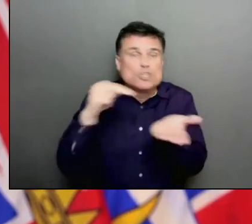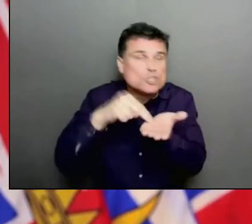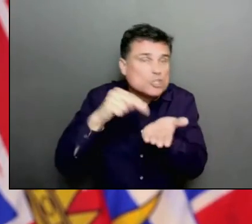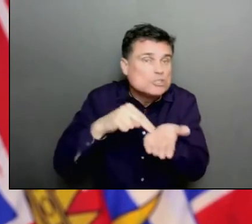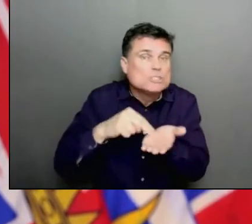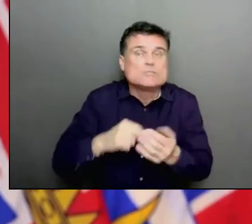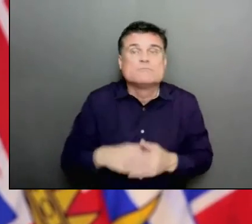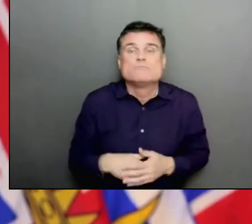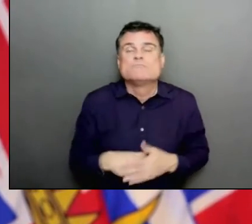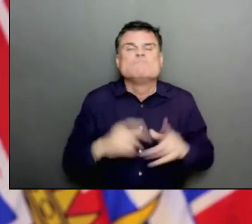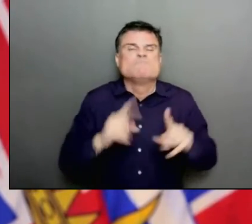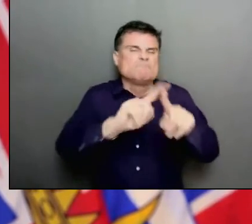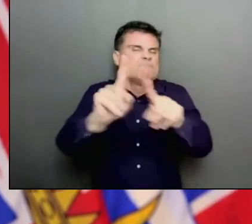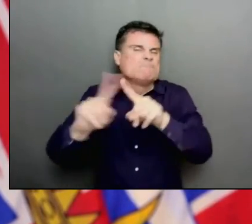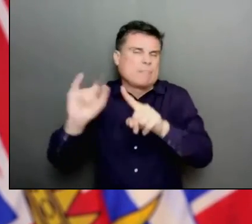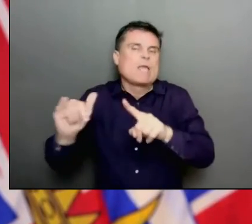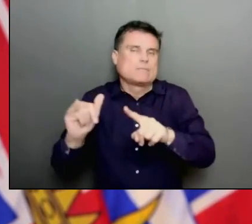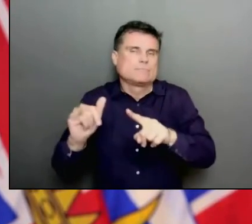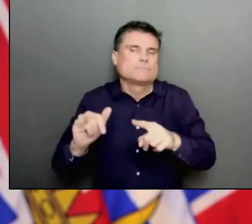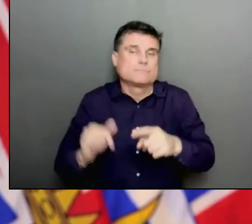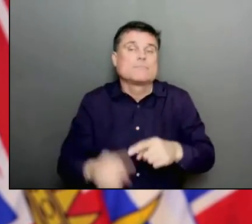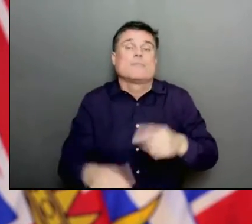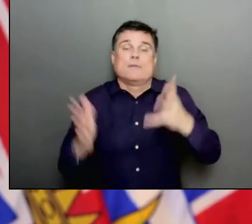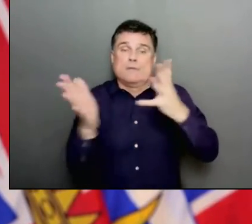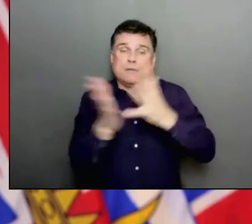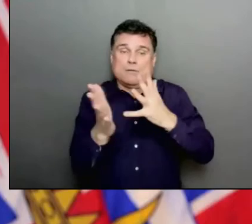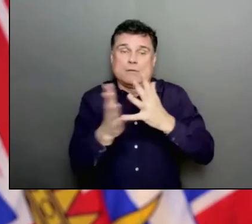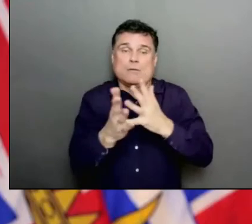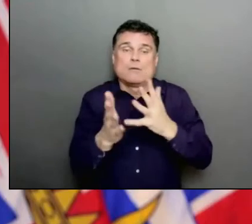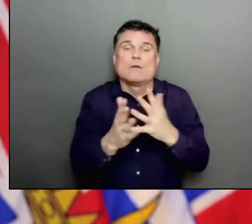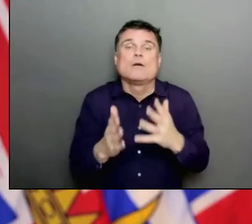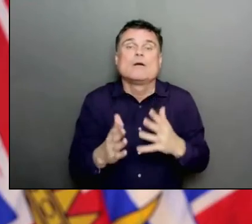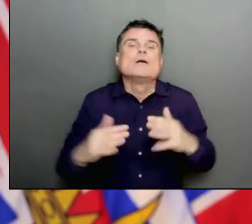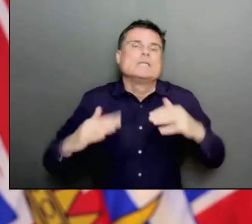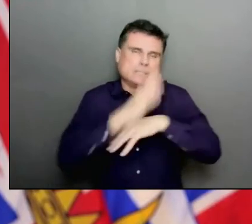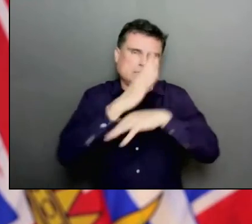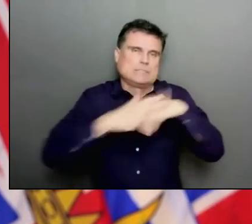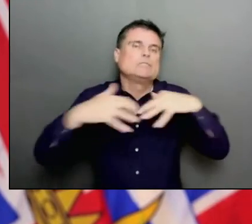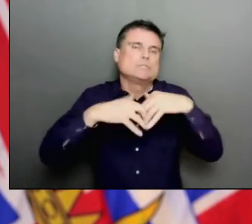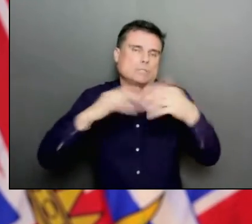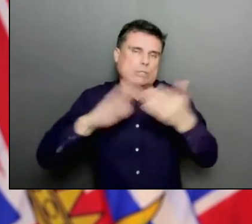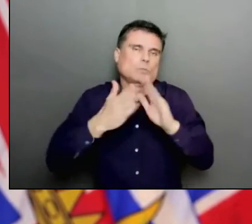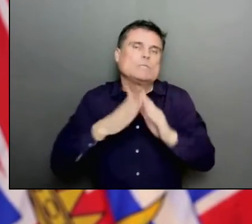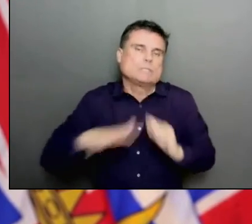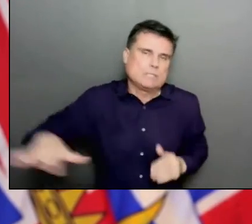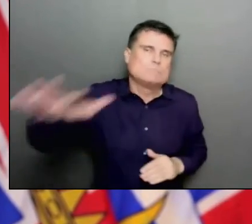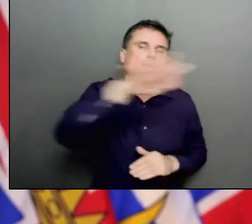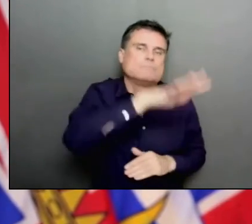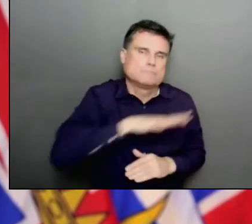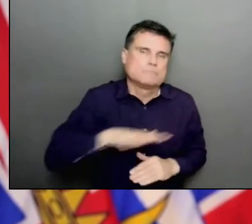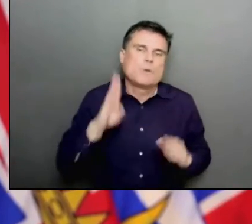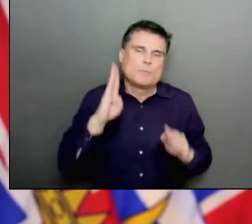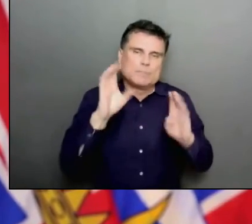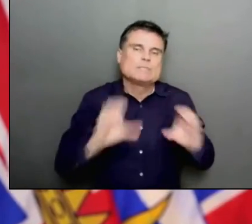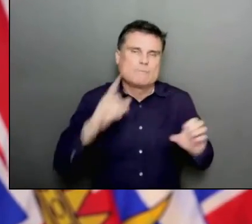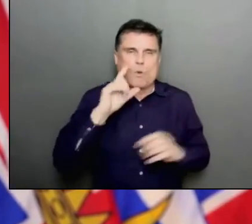today. As of today we had 518 additional new cases of COVID-19 identified in British Columbia, bringing our total